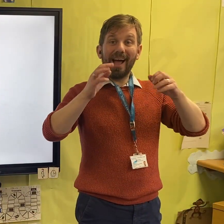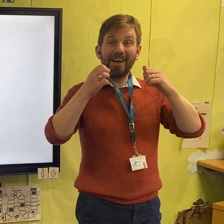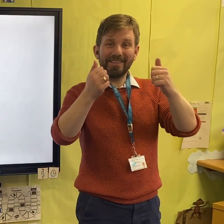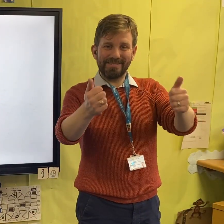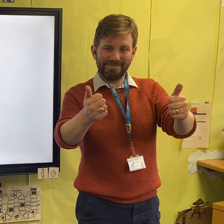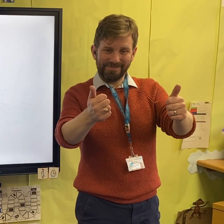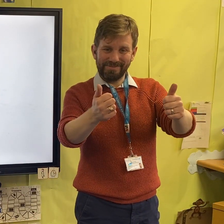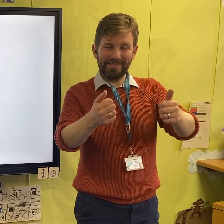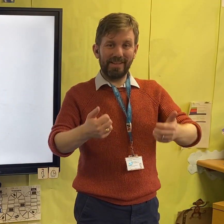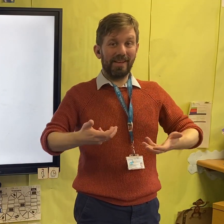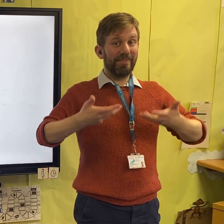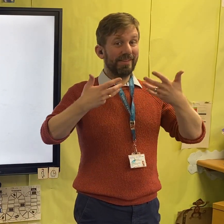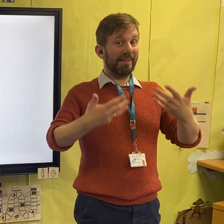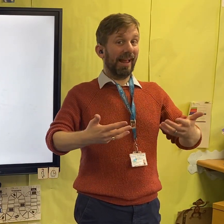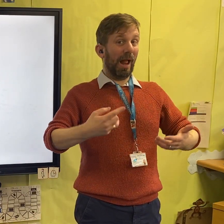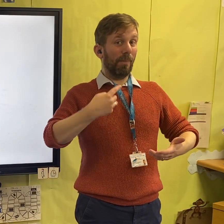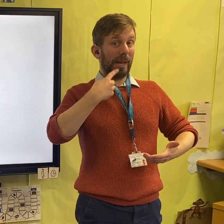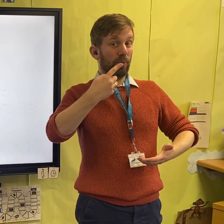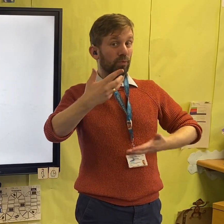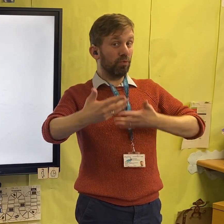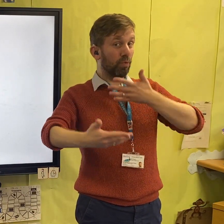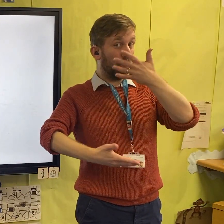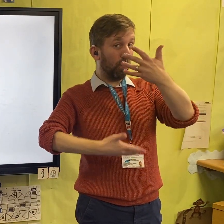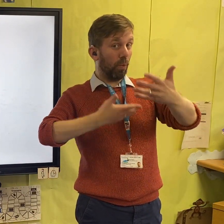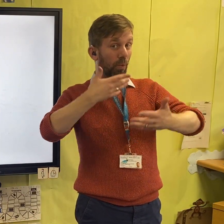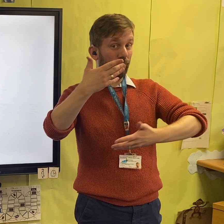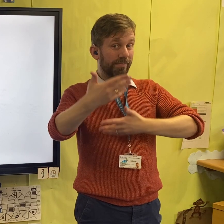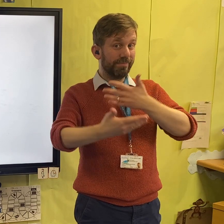Hello everybody! We hope you're well today? We're going to tell